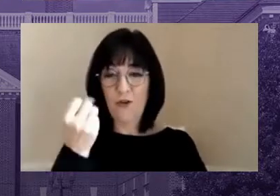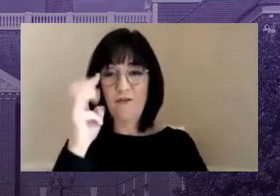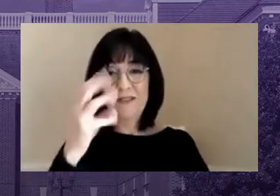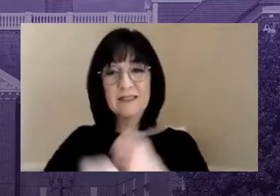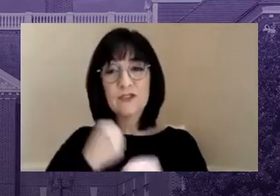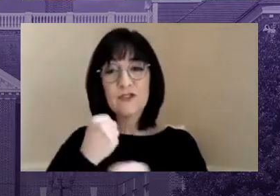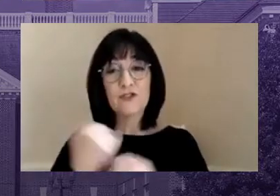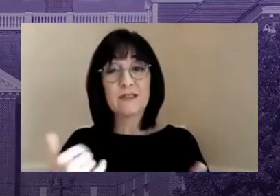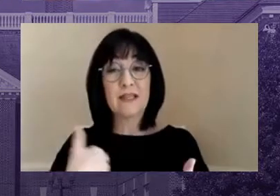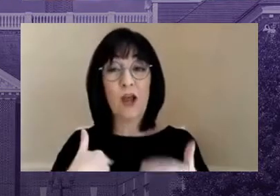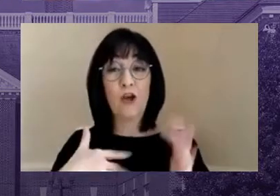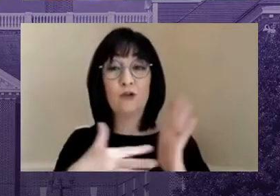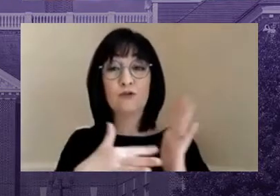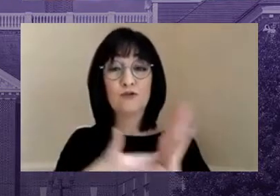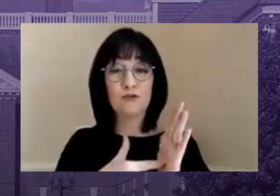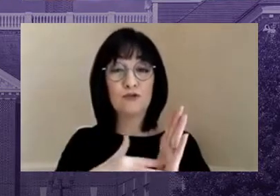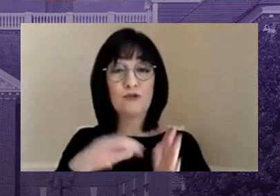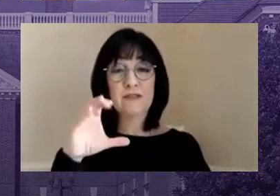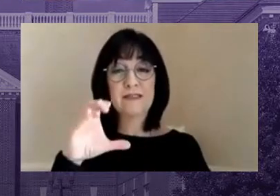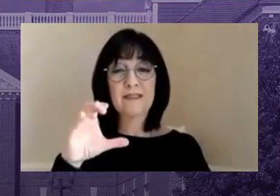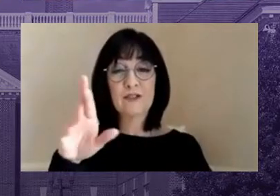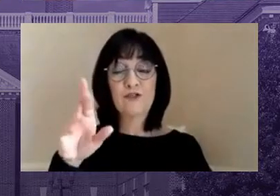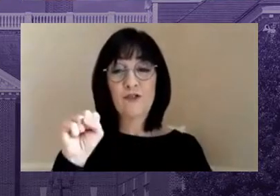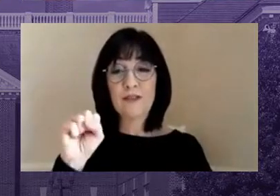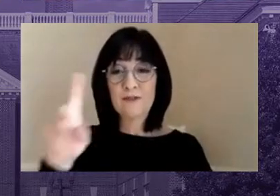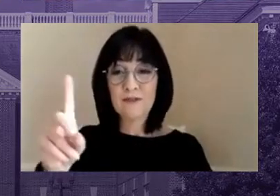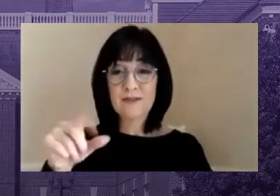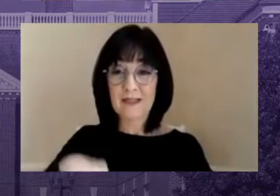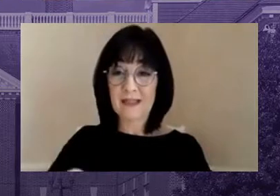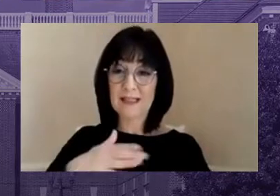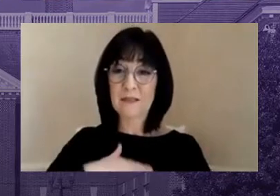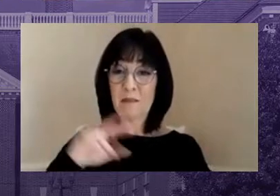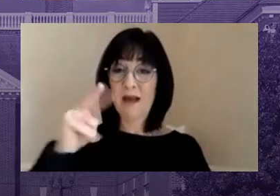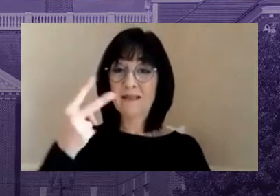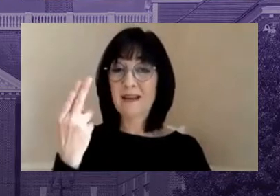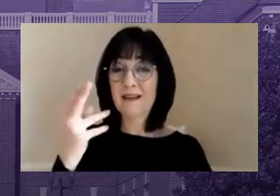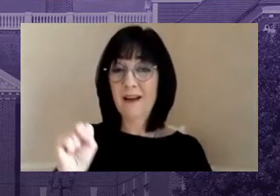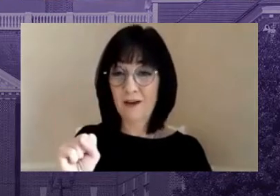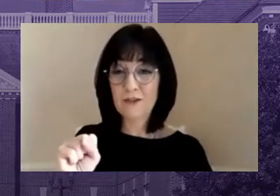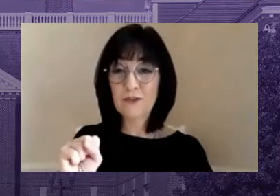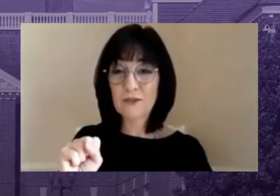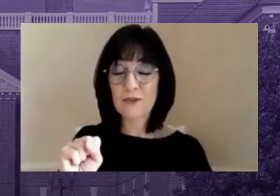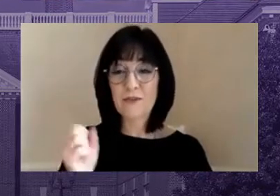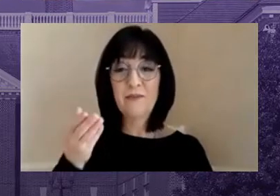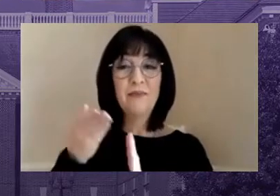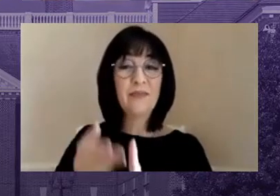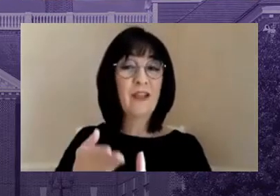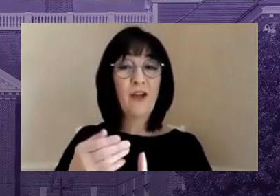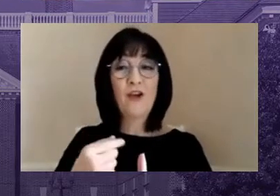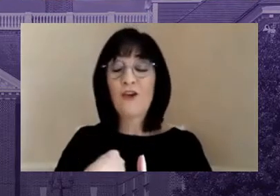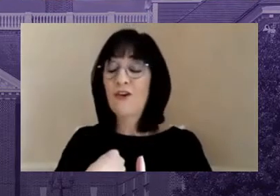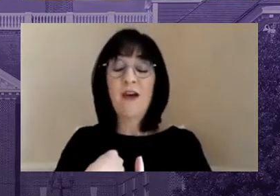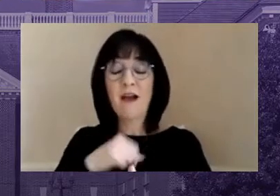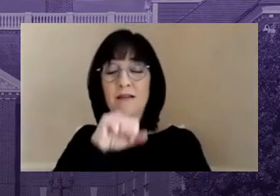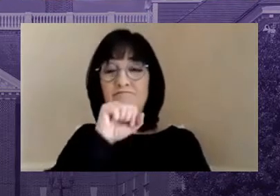High School. And this is my second High School. There I love running and I'm currently a captain